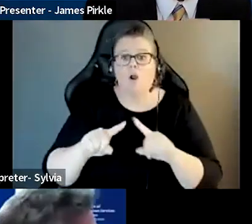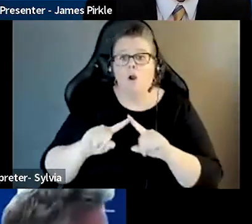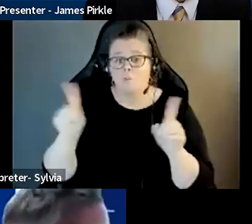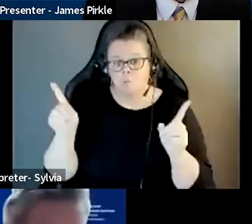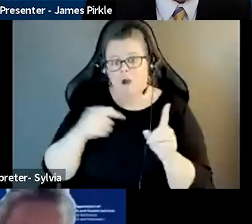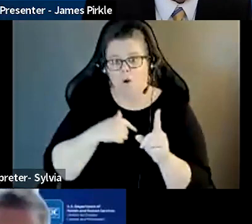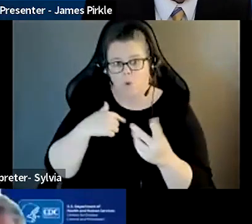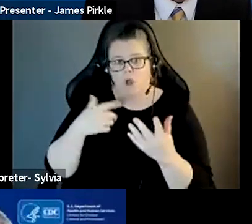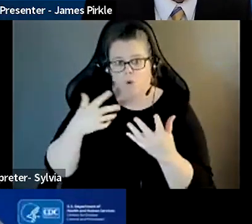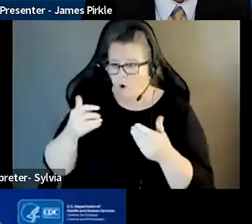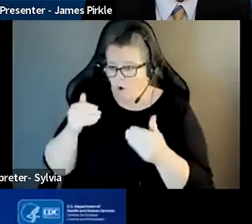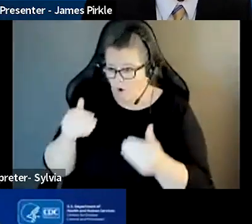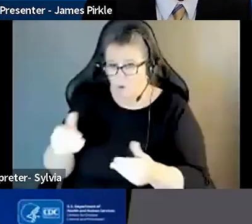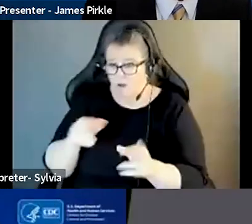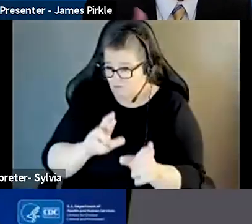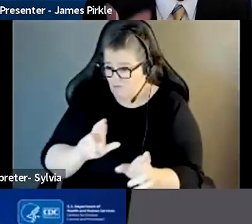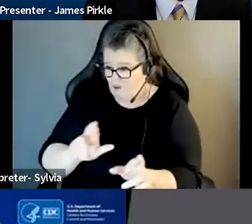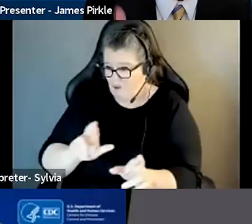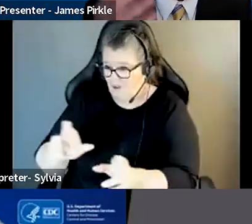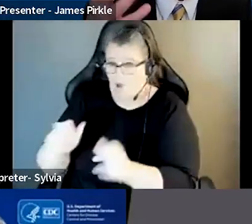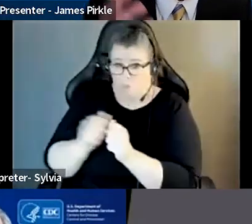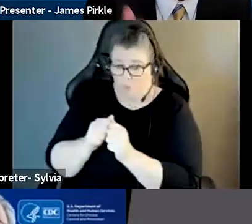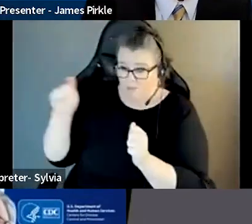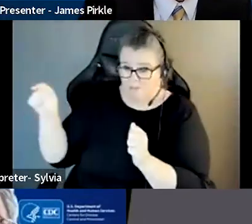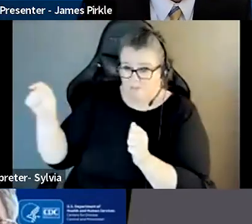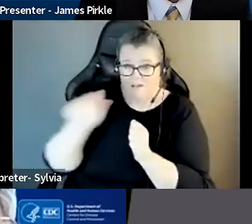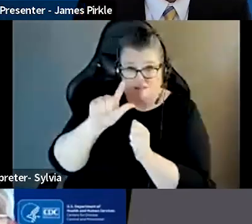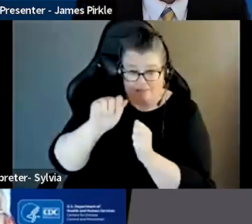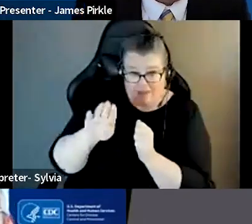if something like this happens again, we can engage at this high level very fast.